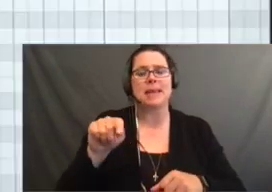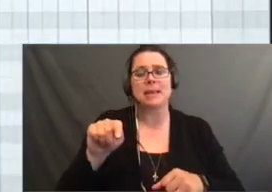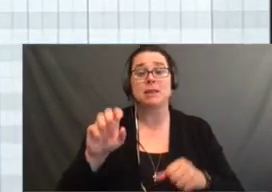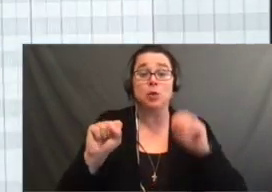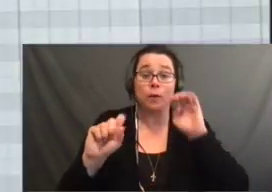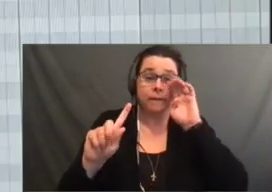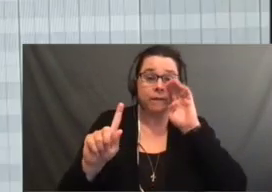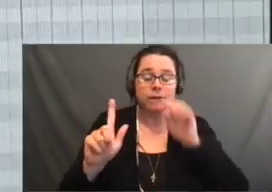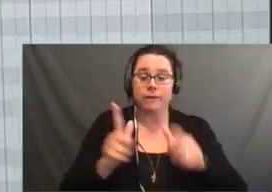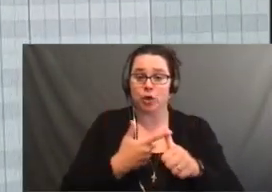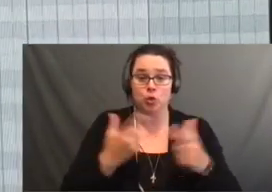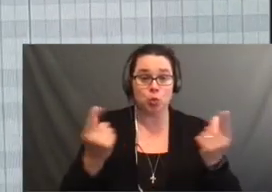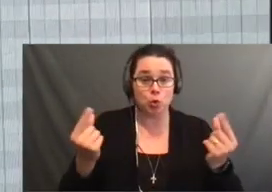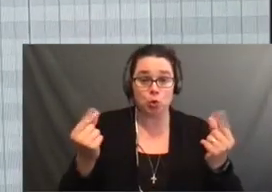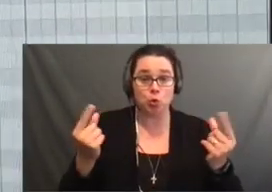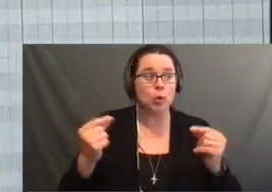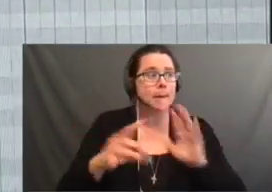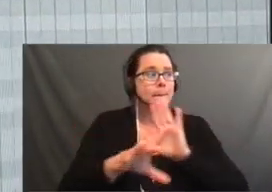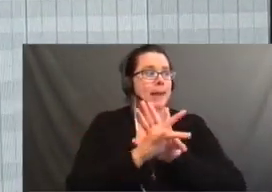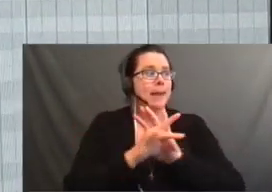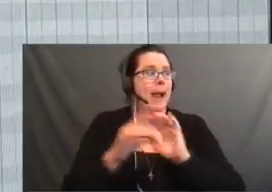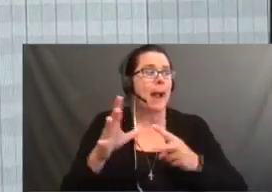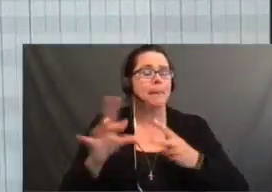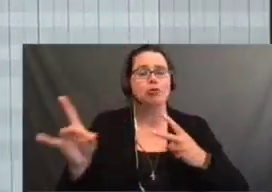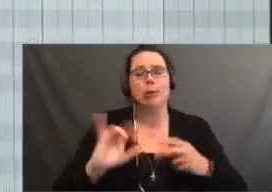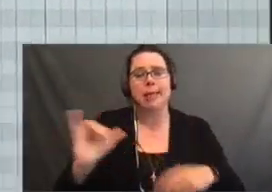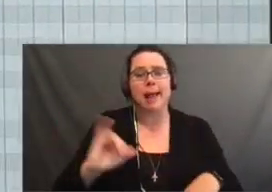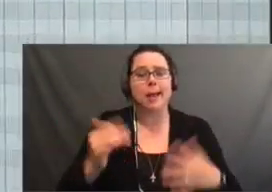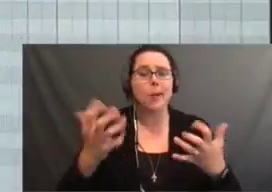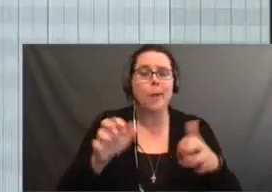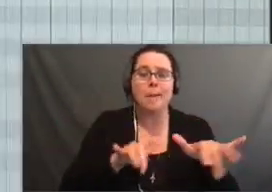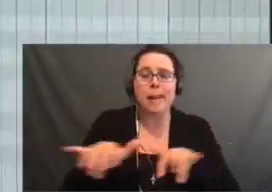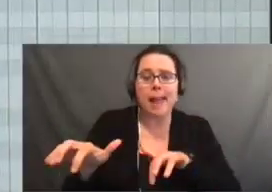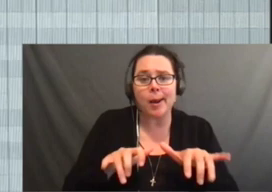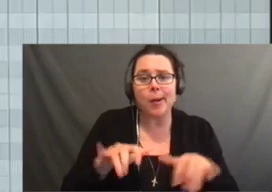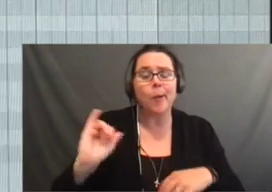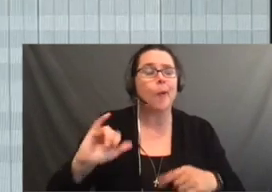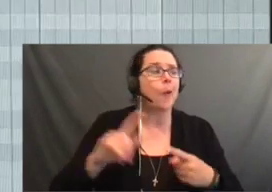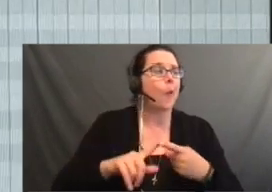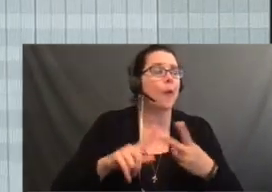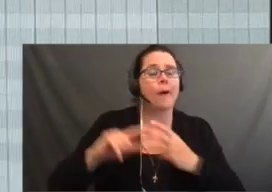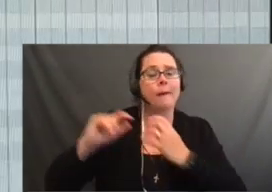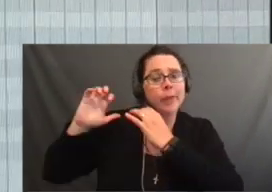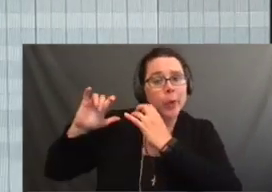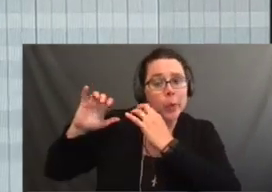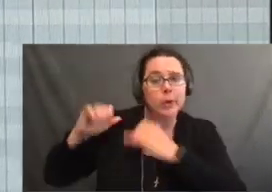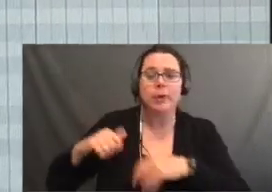So first what you want to do is just choose an option like when you want to do piano or something or like a flute.